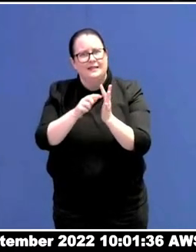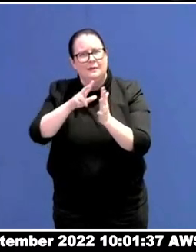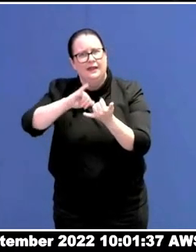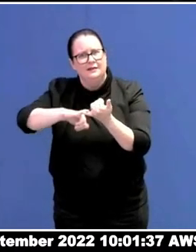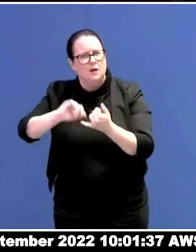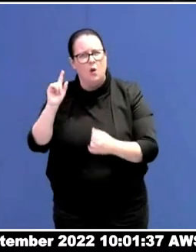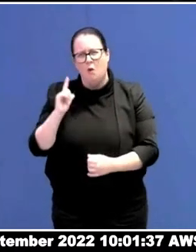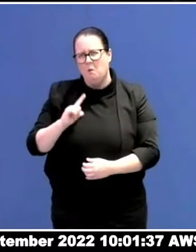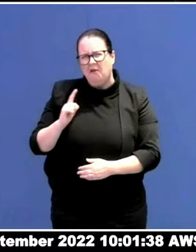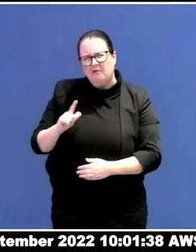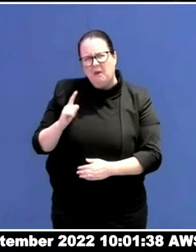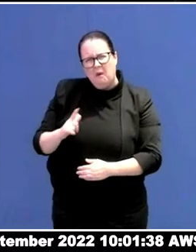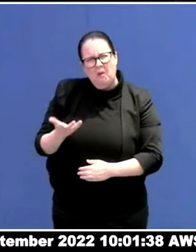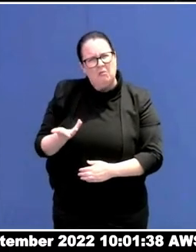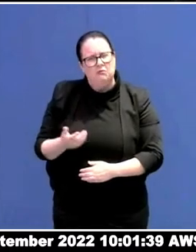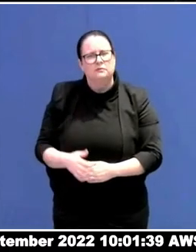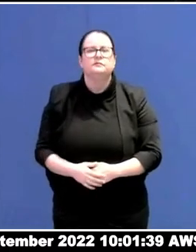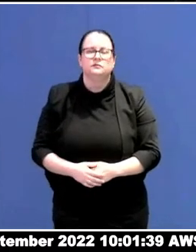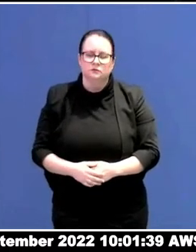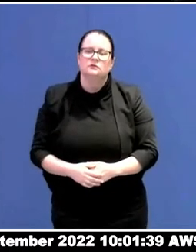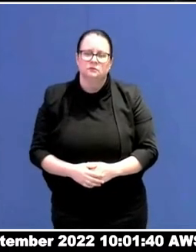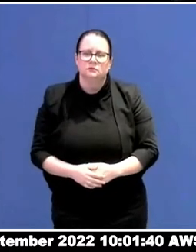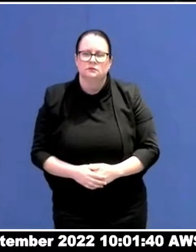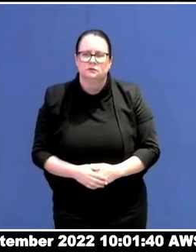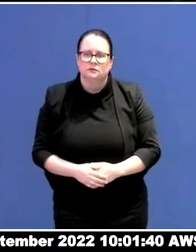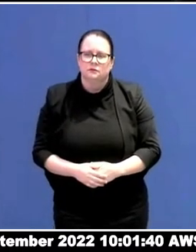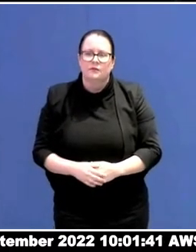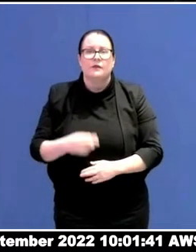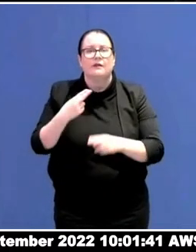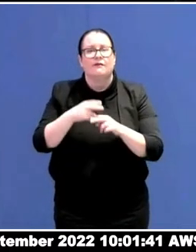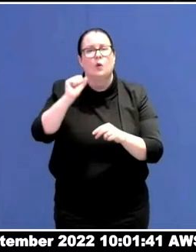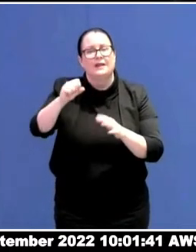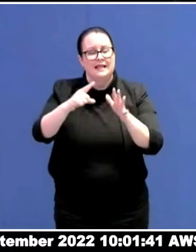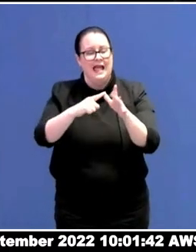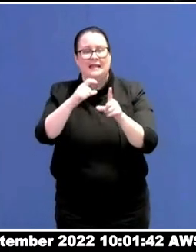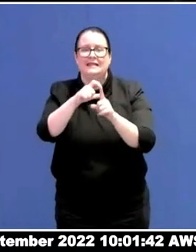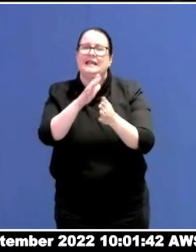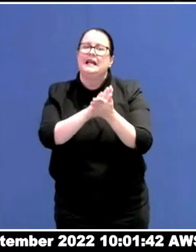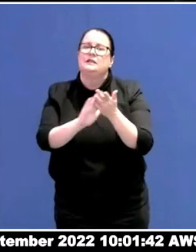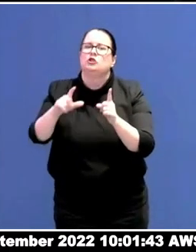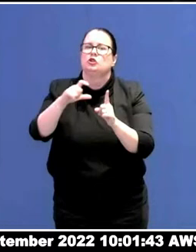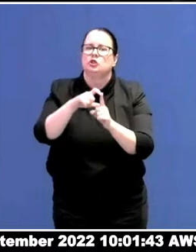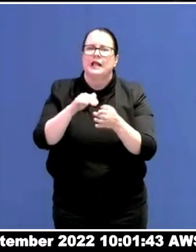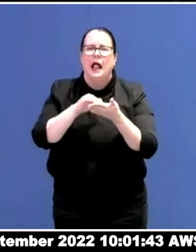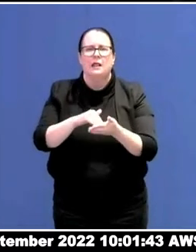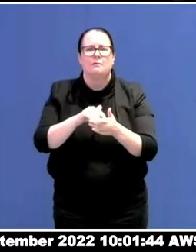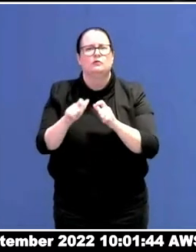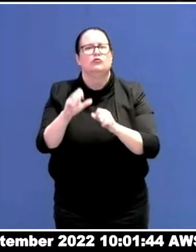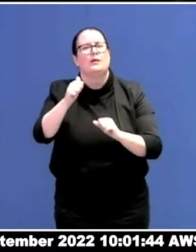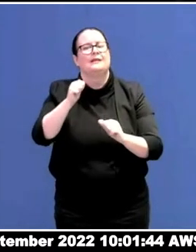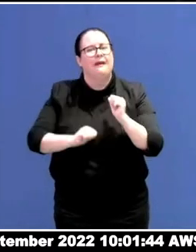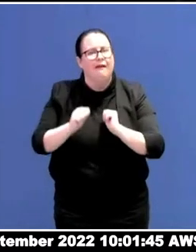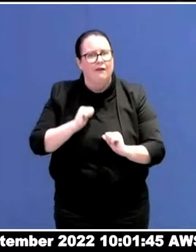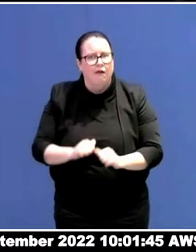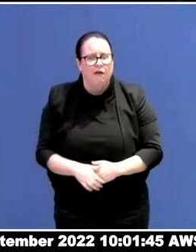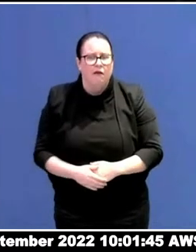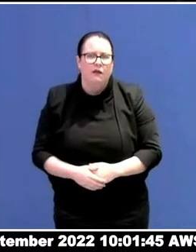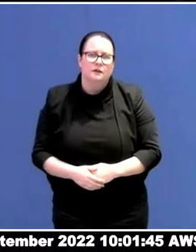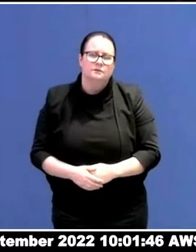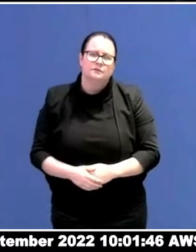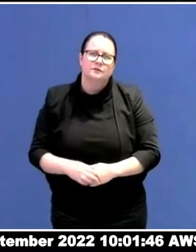That was to - for his ADHD behaviour and that was also to help with his